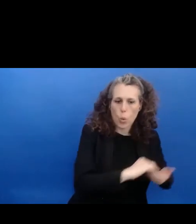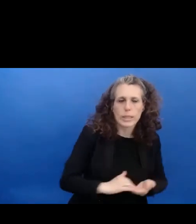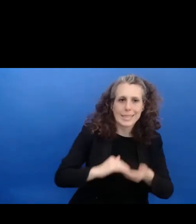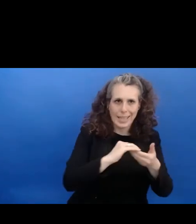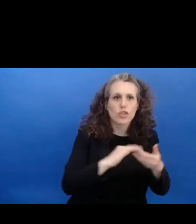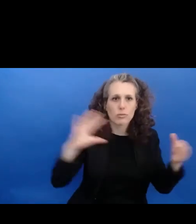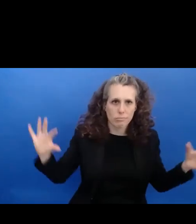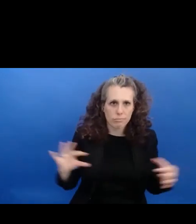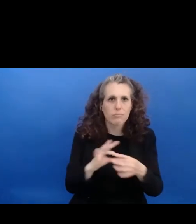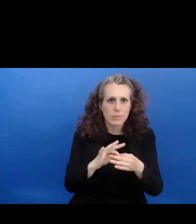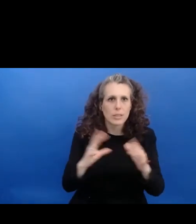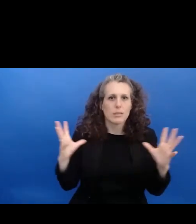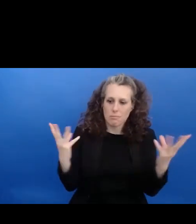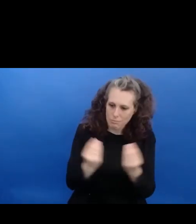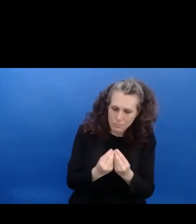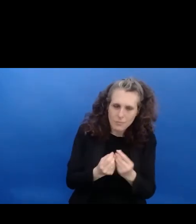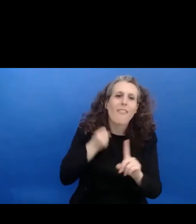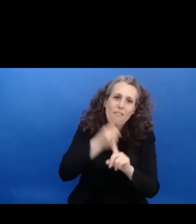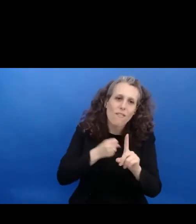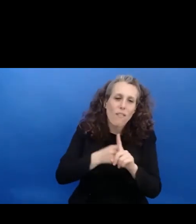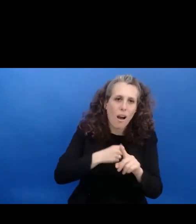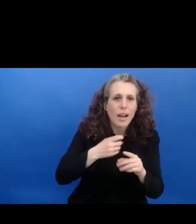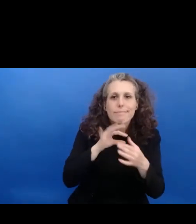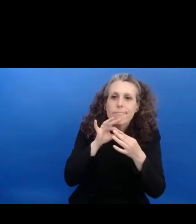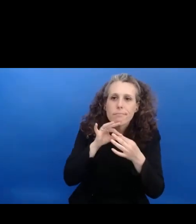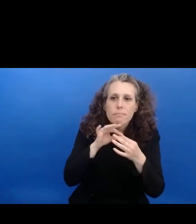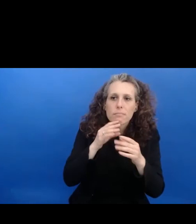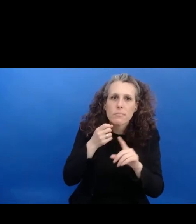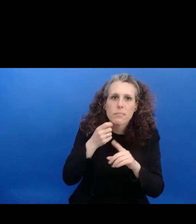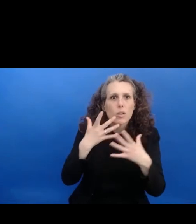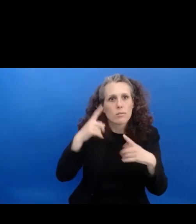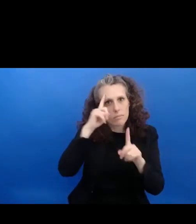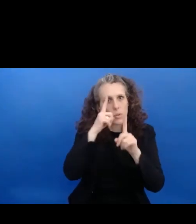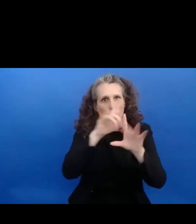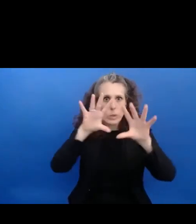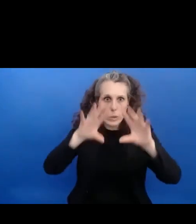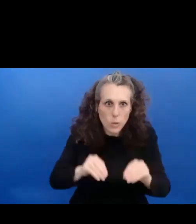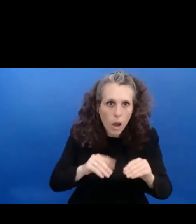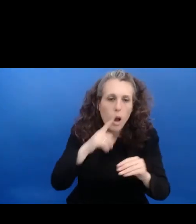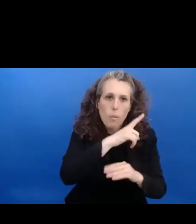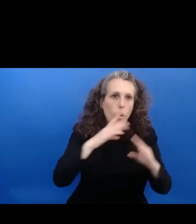uh survivors gender-based violence but also working together with the law in force